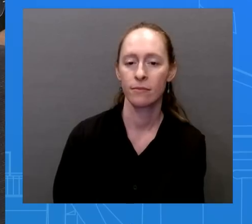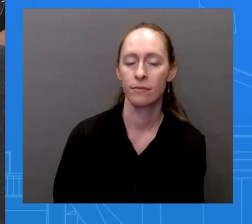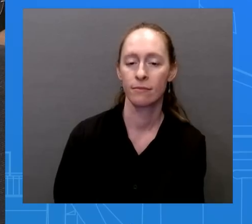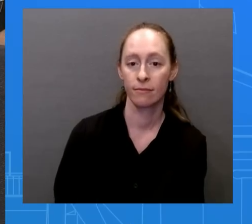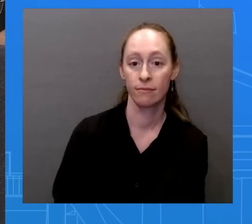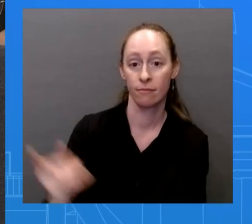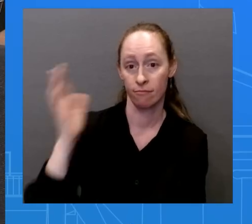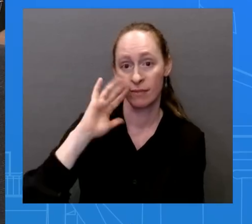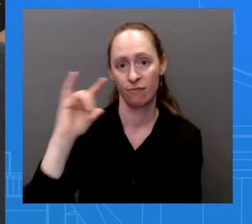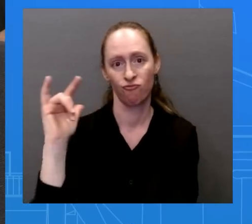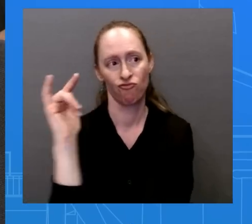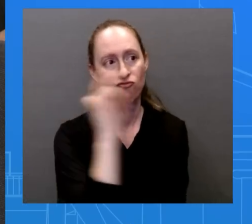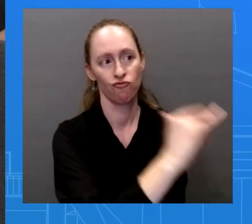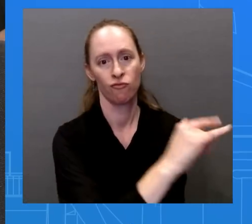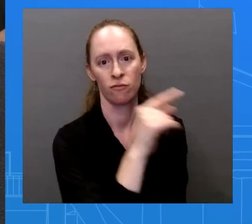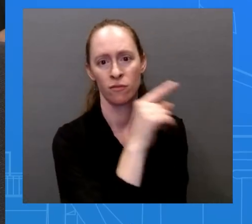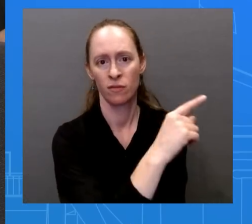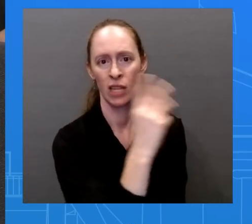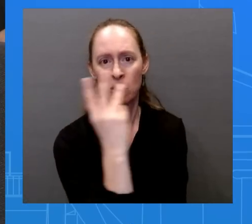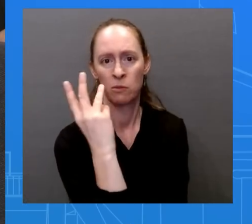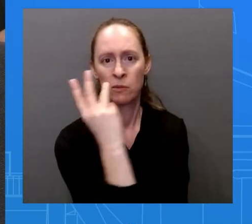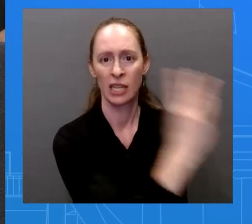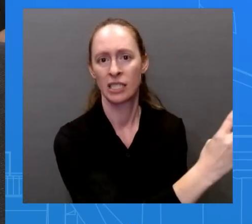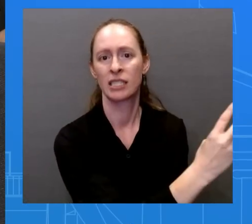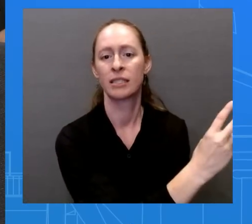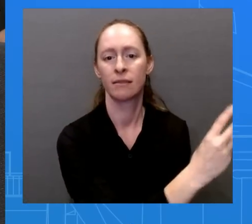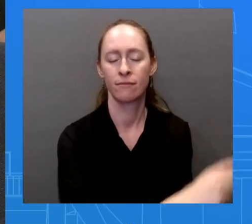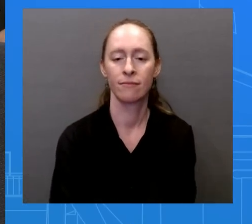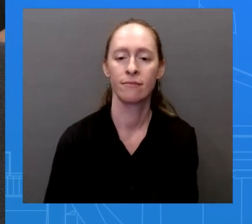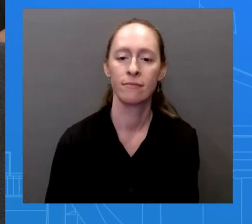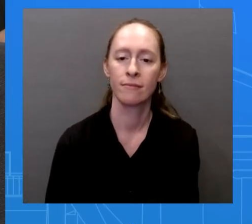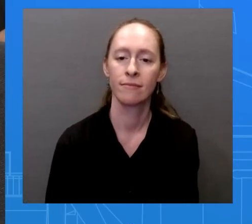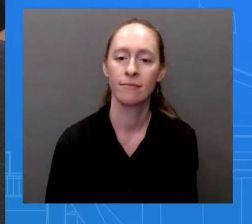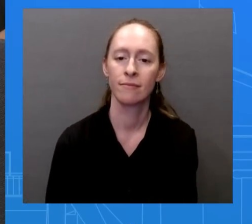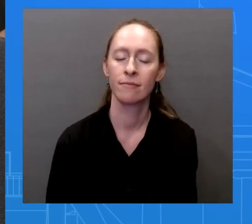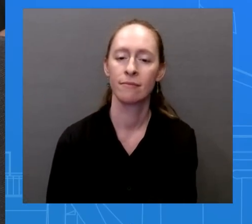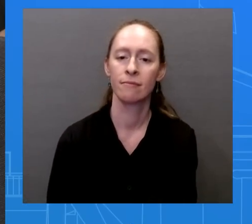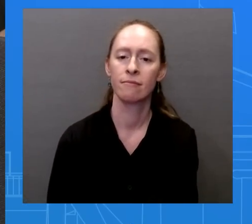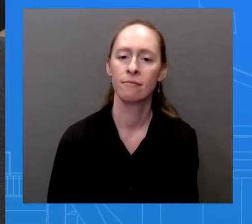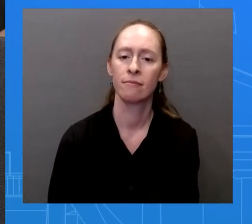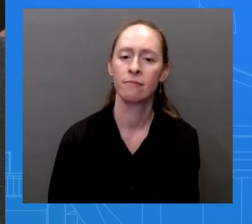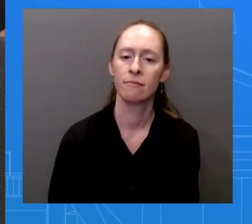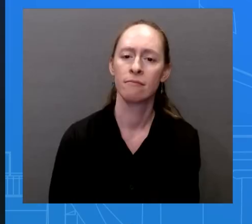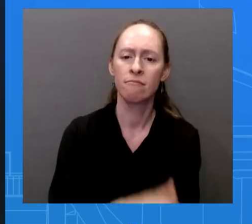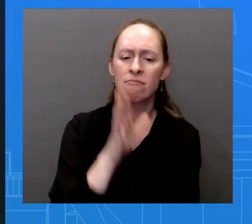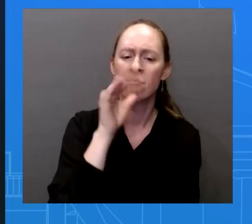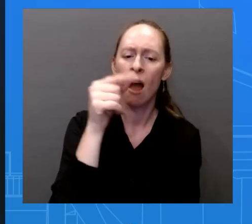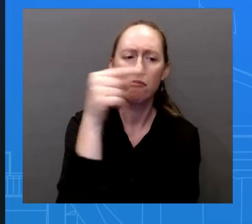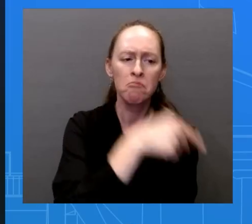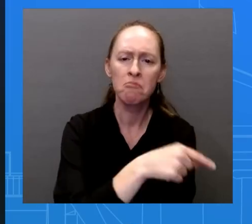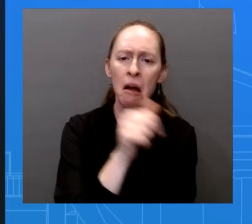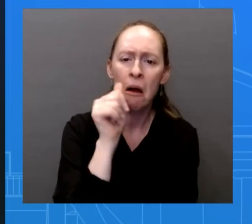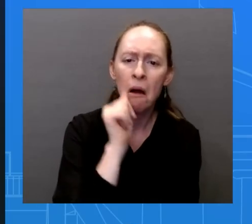over why not go to a state like Arizona or Nevada to talk about those accomplishments? Ms. Jean-Pierre: Look, he's going